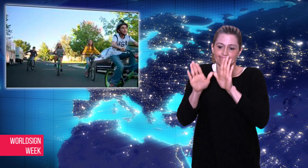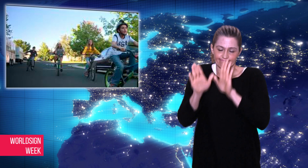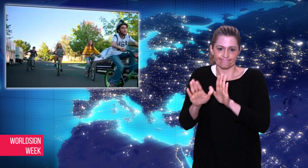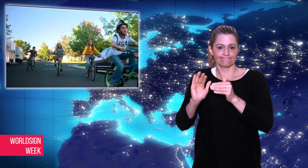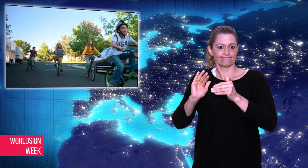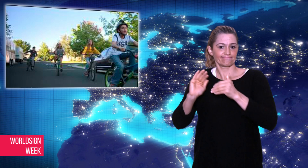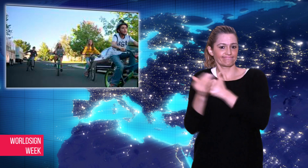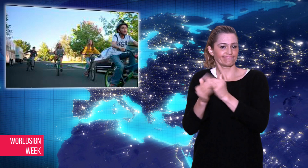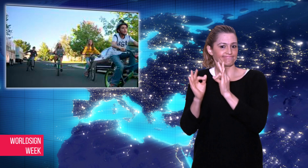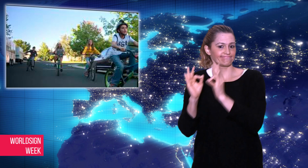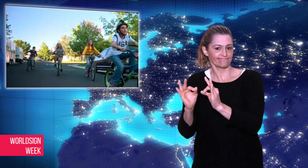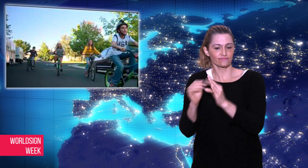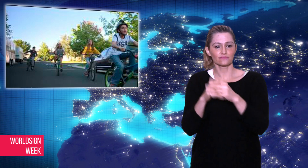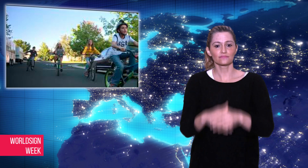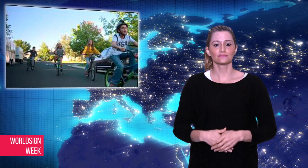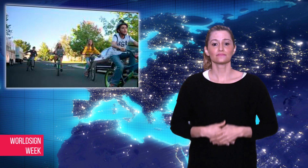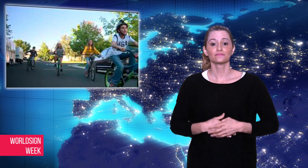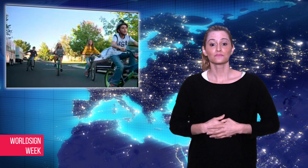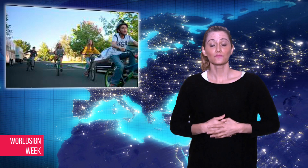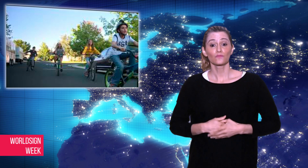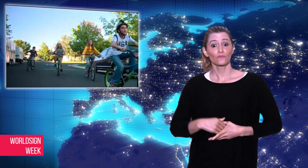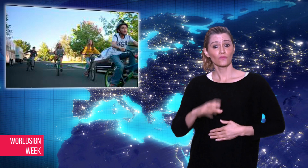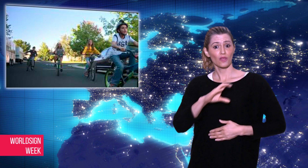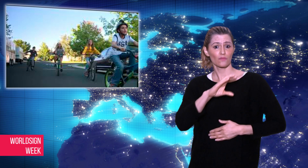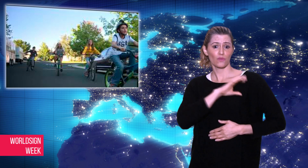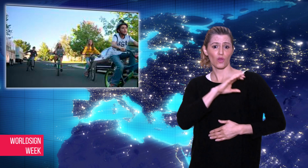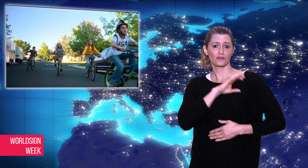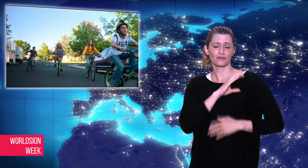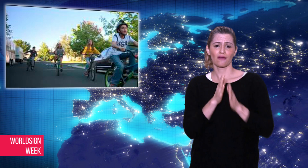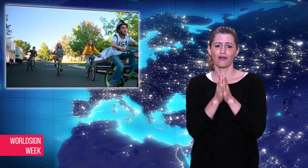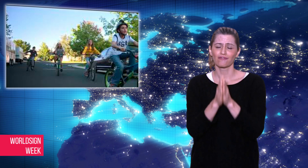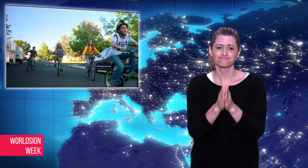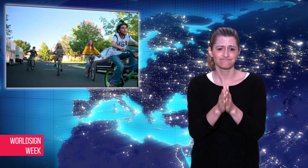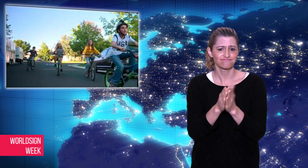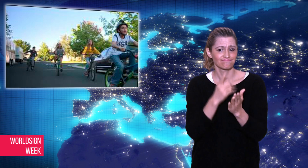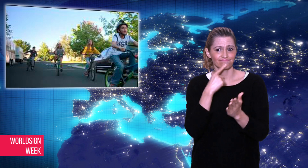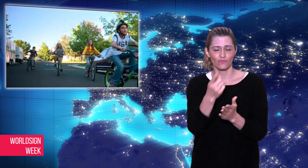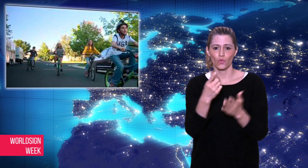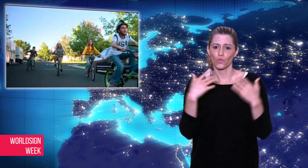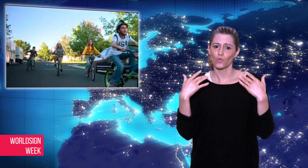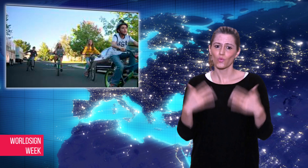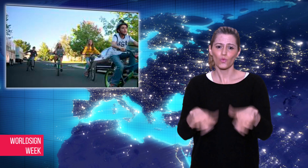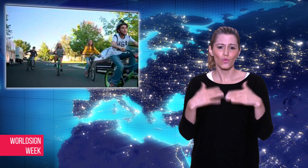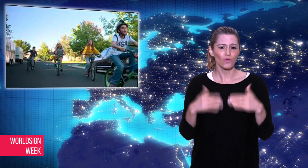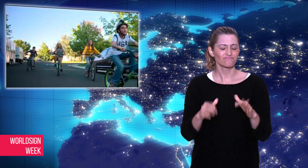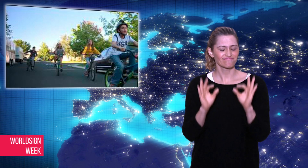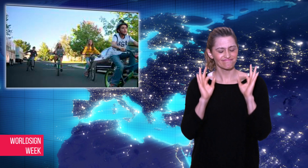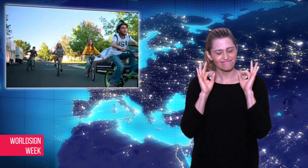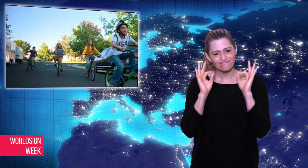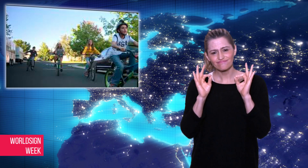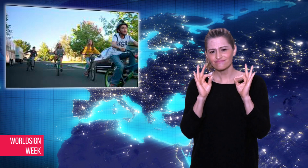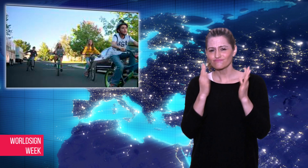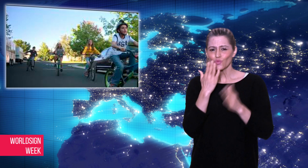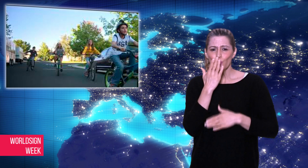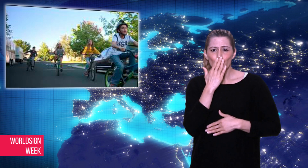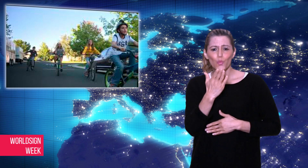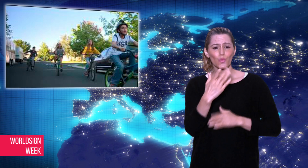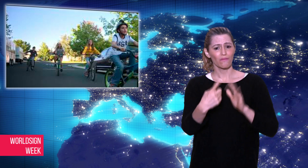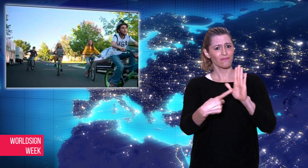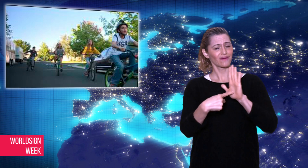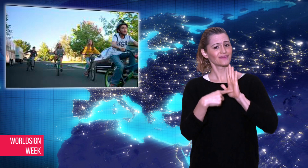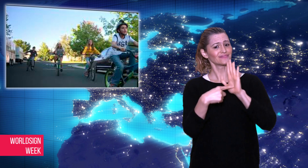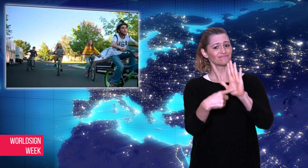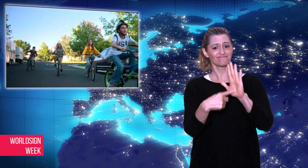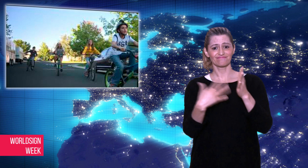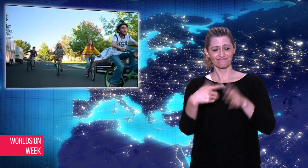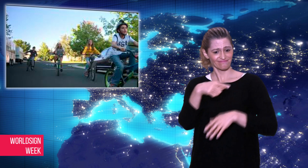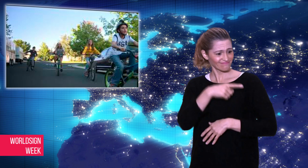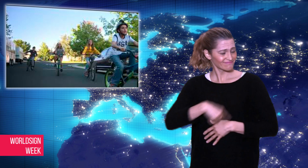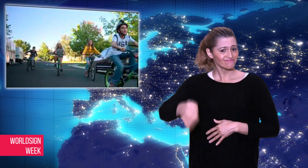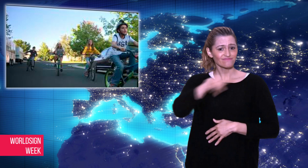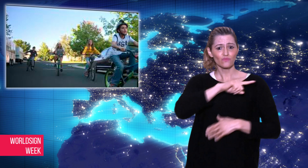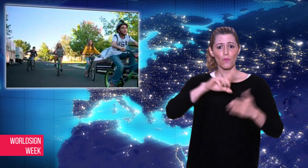safety. The police stated that it was a great example